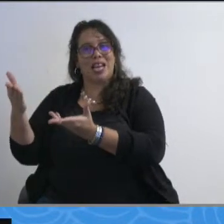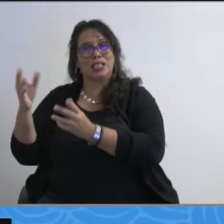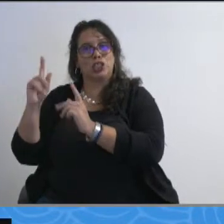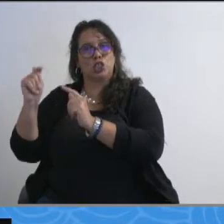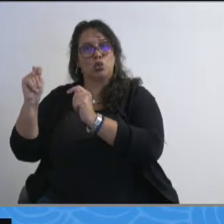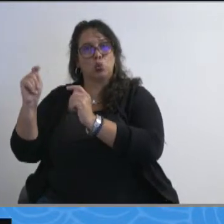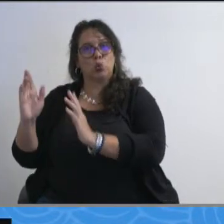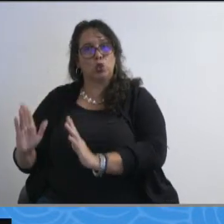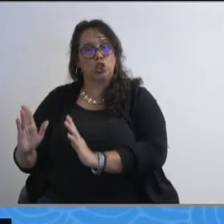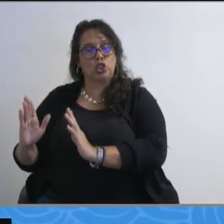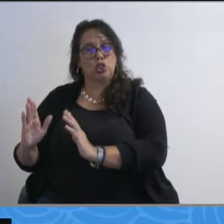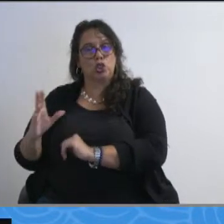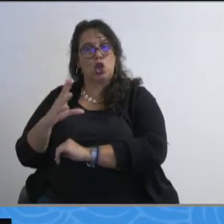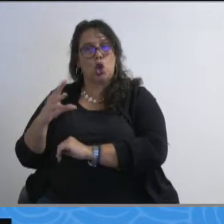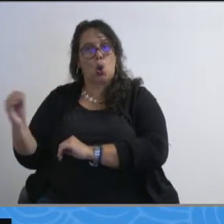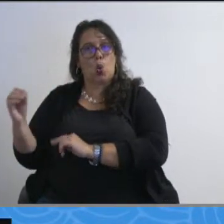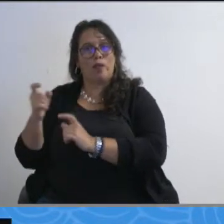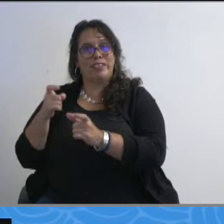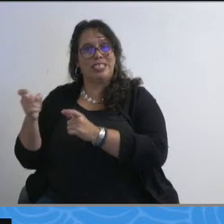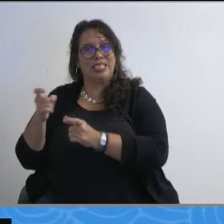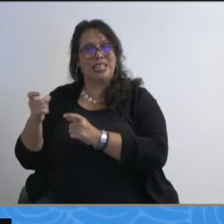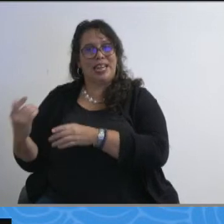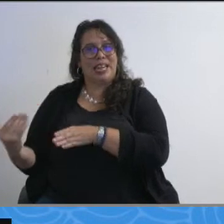to co-facilitate this intervention.